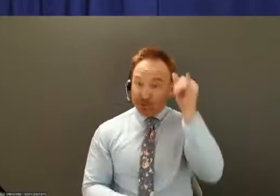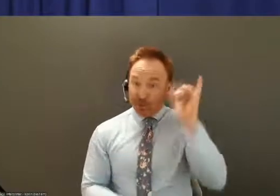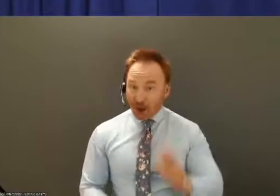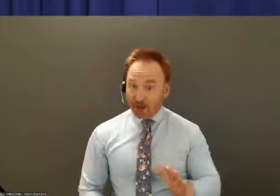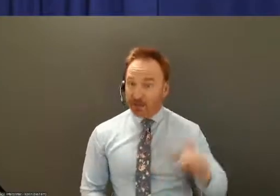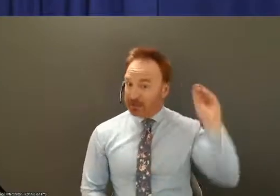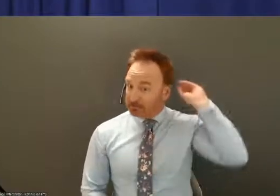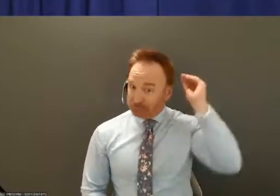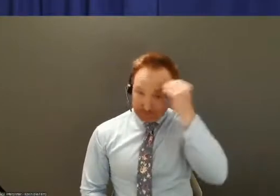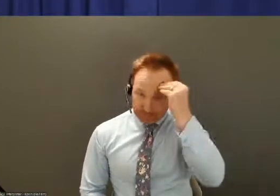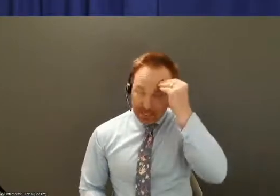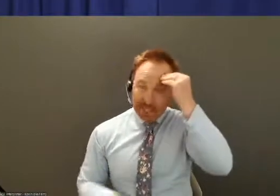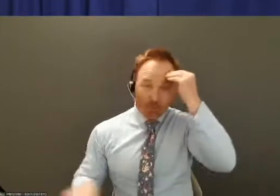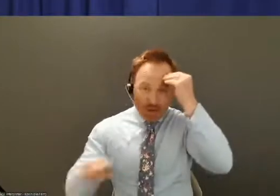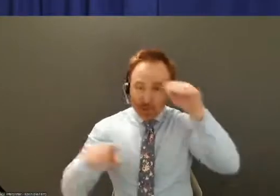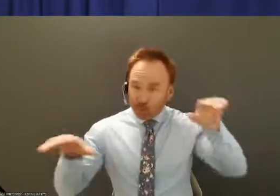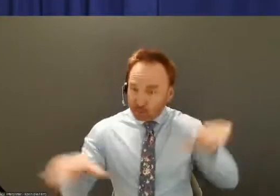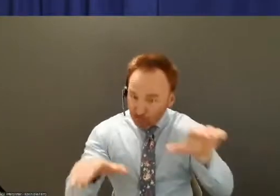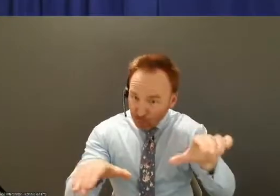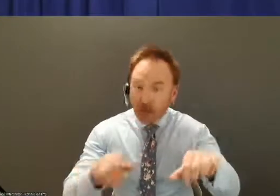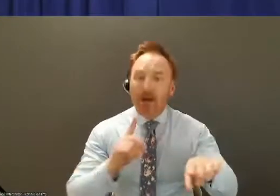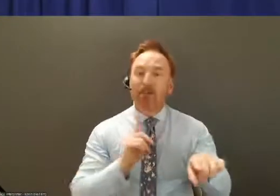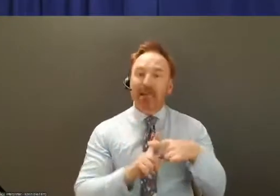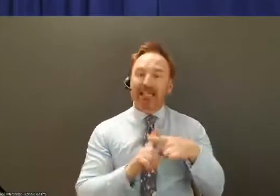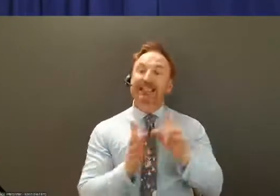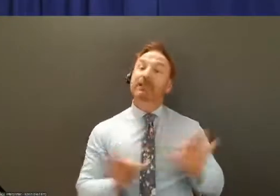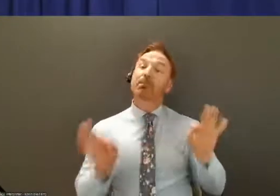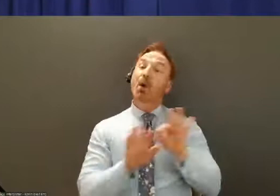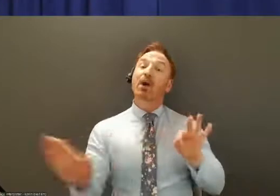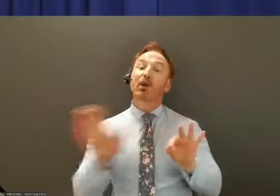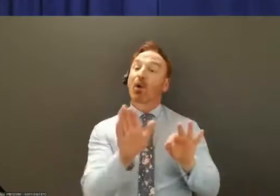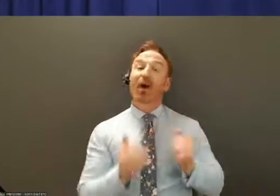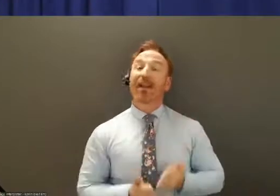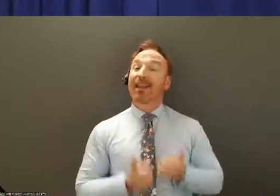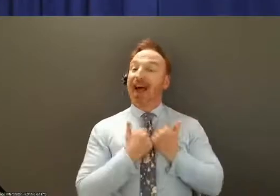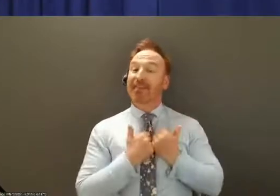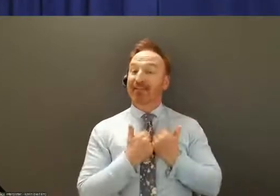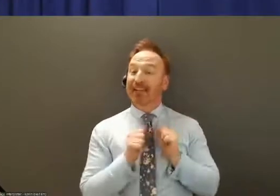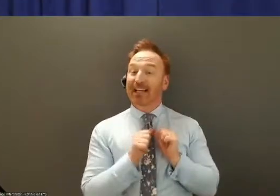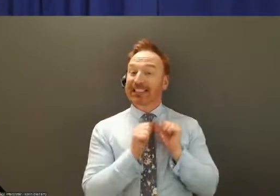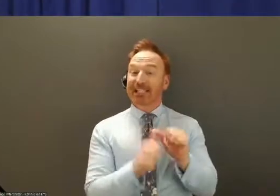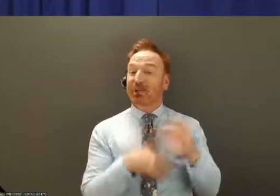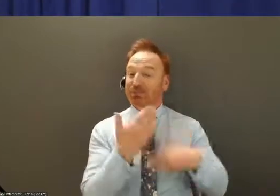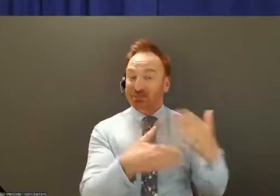our territory safe. I said earlier the fundamentals remain the same and that